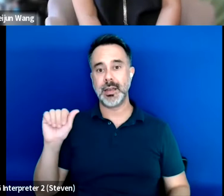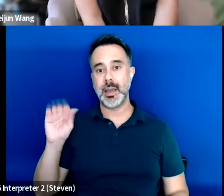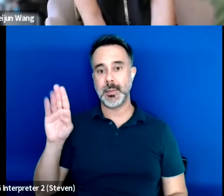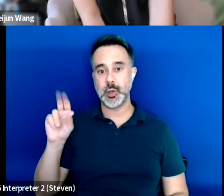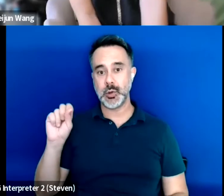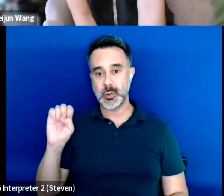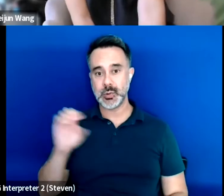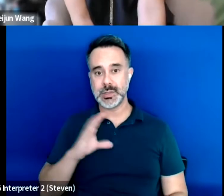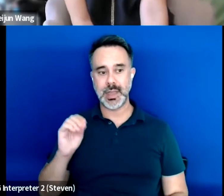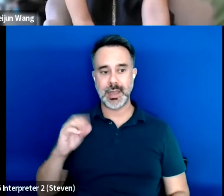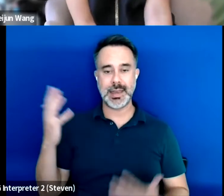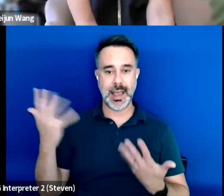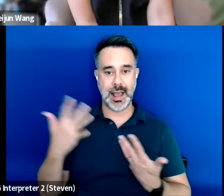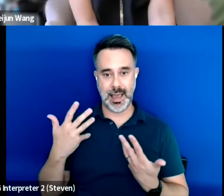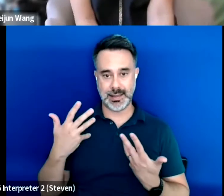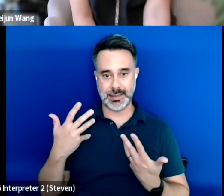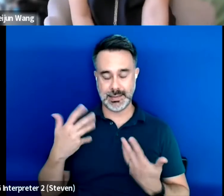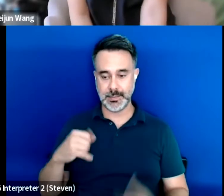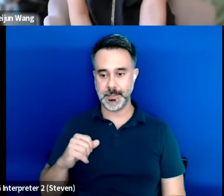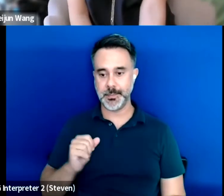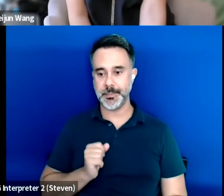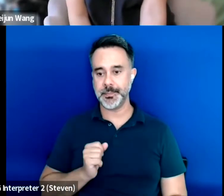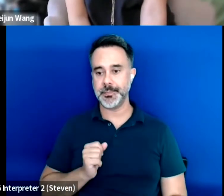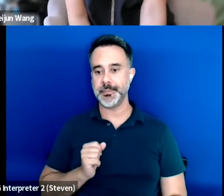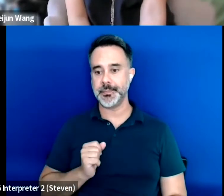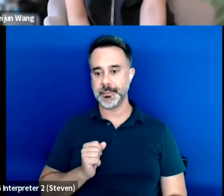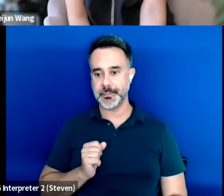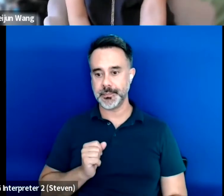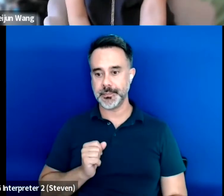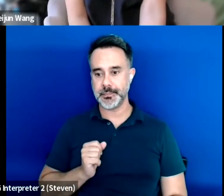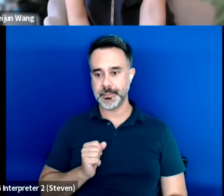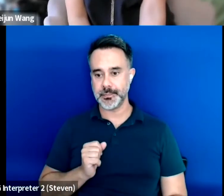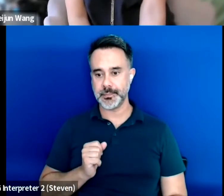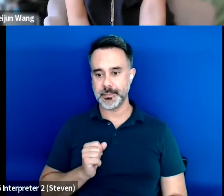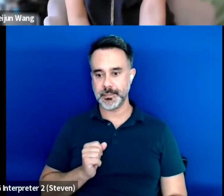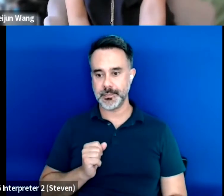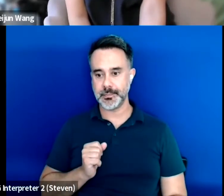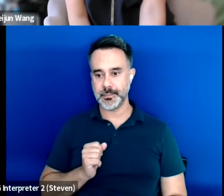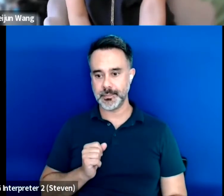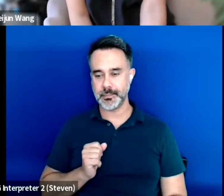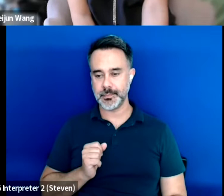terrible things that they're doing. And I tried this treatment on them and then they got better.